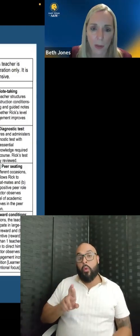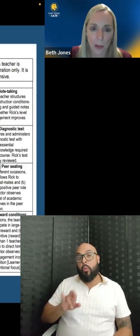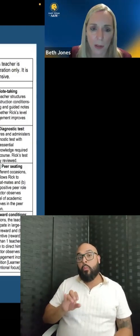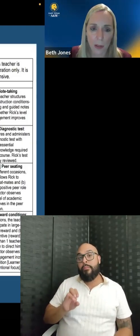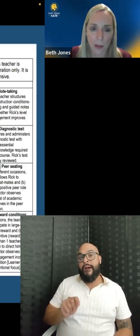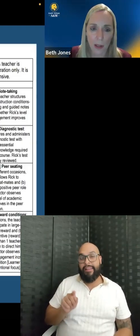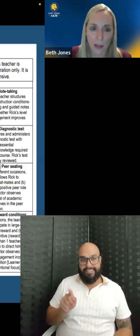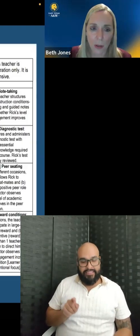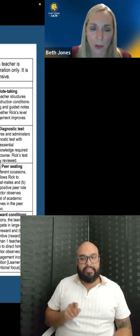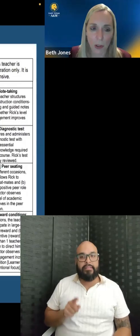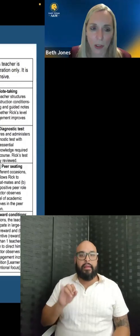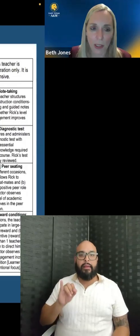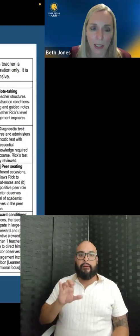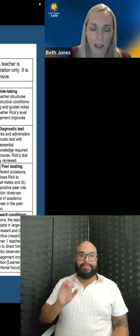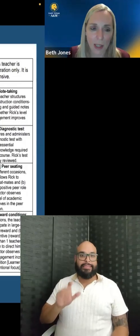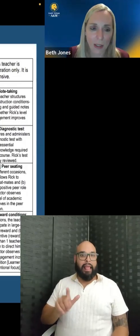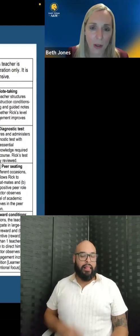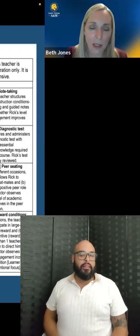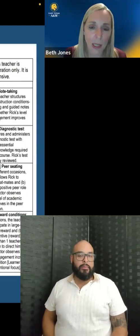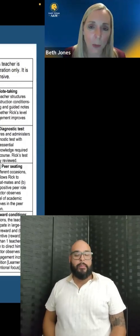I don't know if you're clicking on that directly.